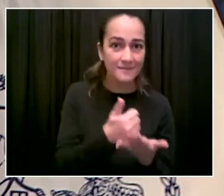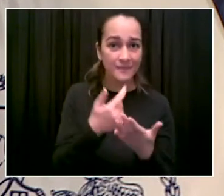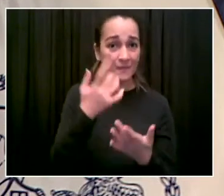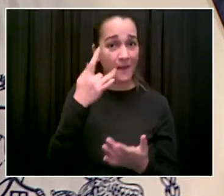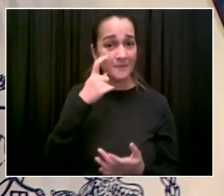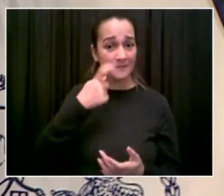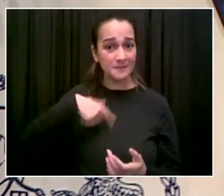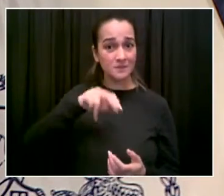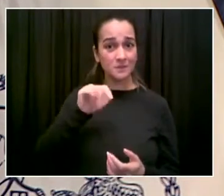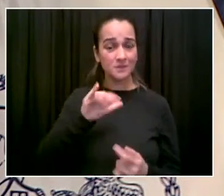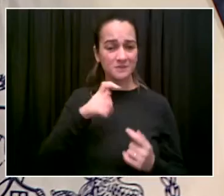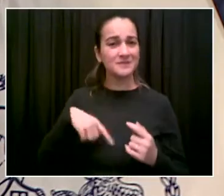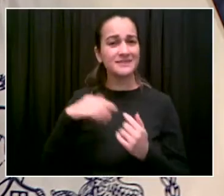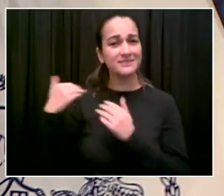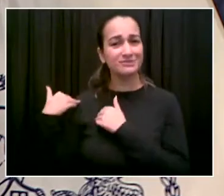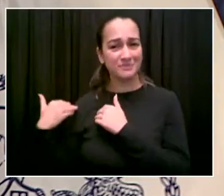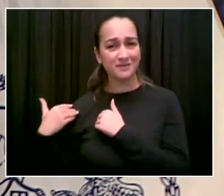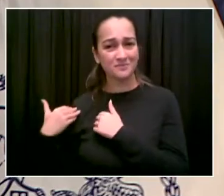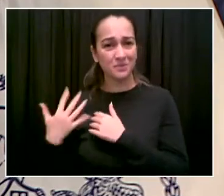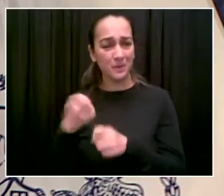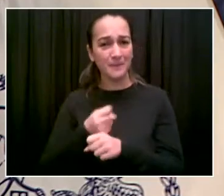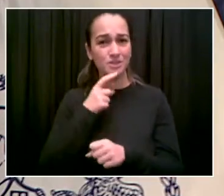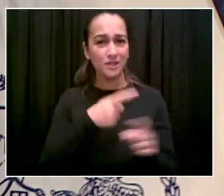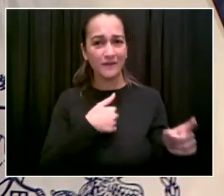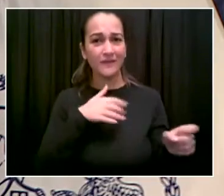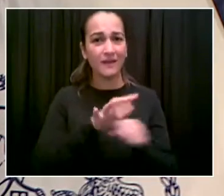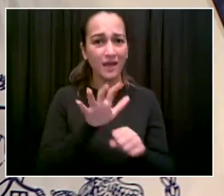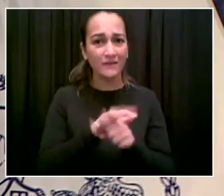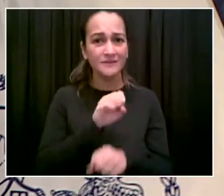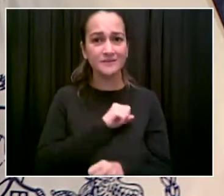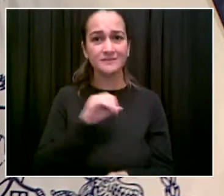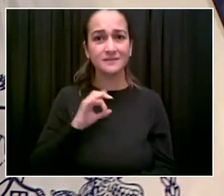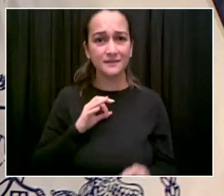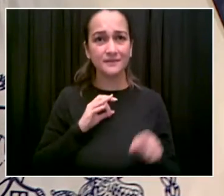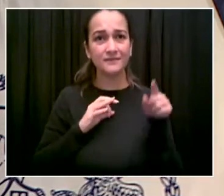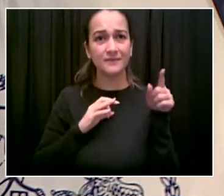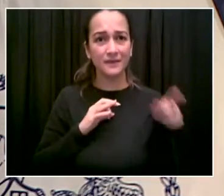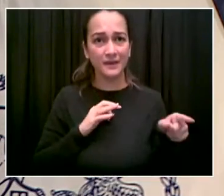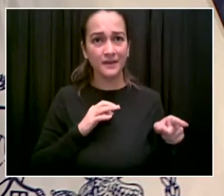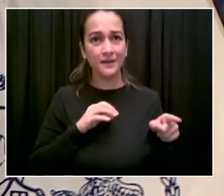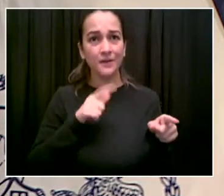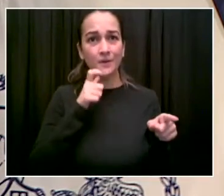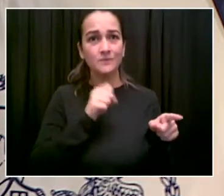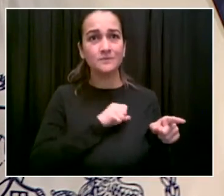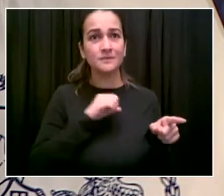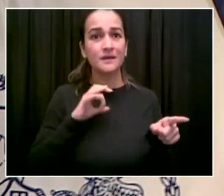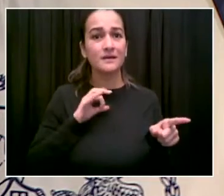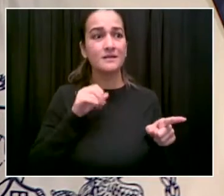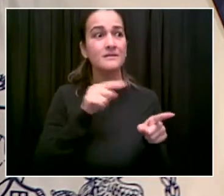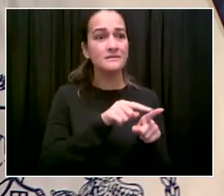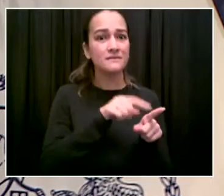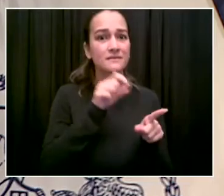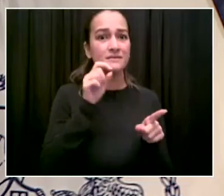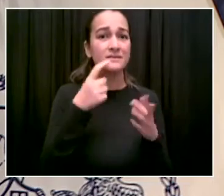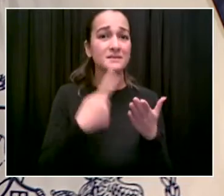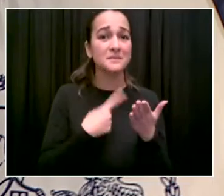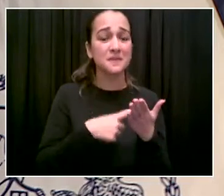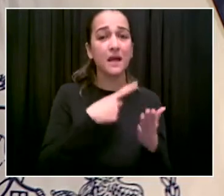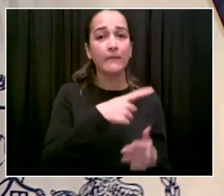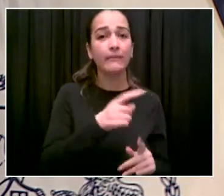ADDRESSING THE ABSENTEEISM WHICH , AGINA, HAS BEEN UNFAIR TO EVEORYNE WHEN